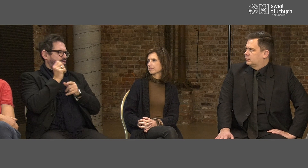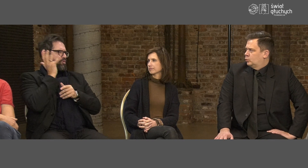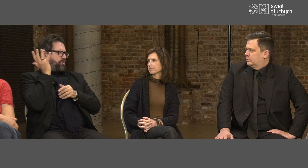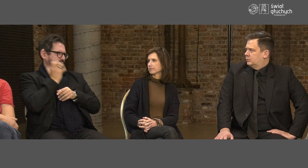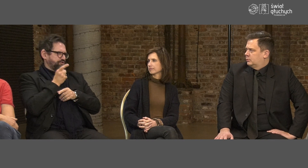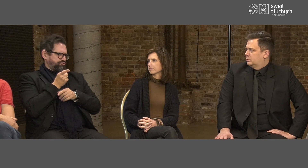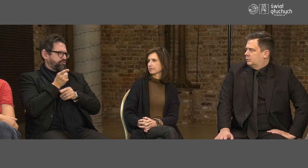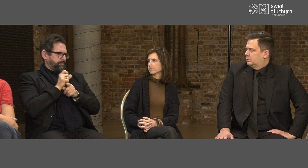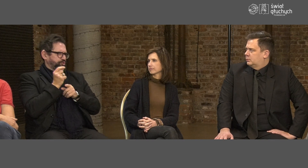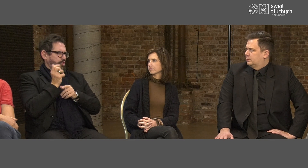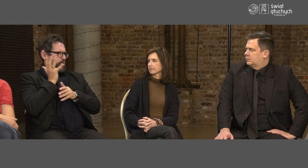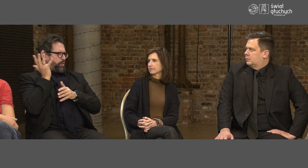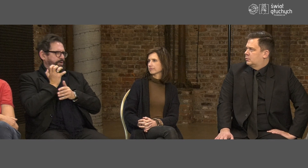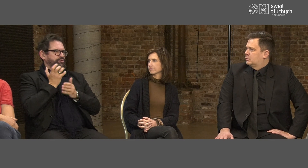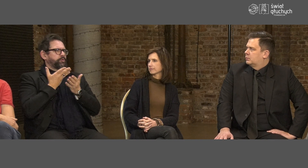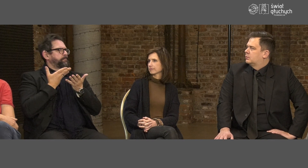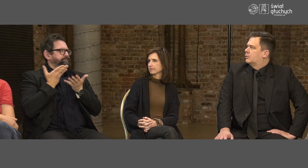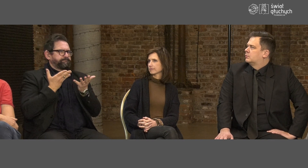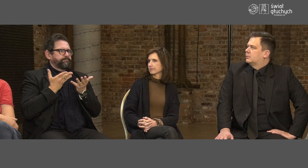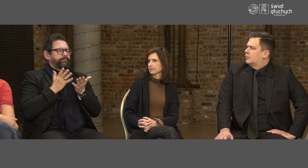that some people get offended. Why?